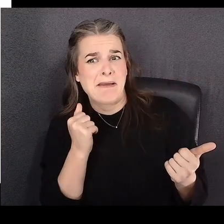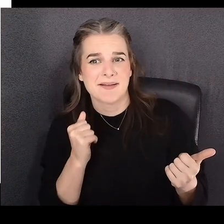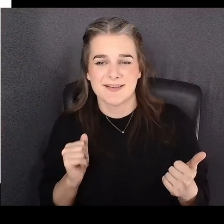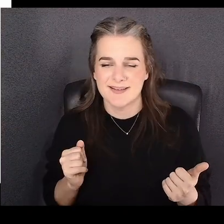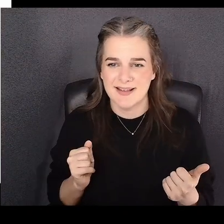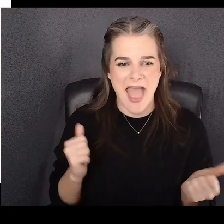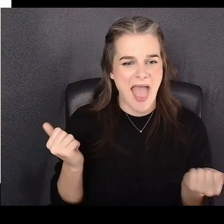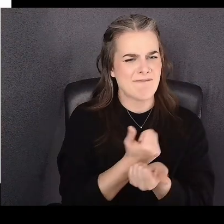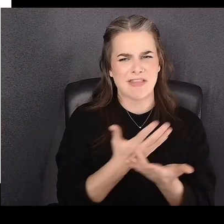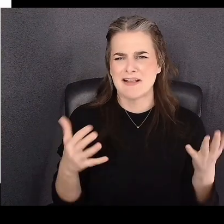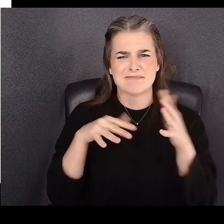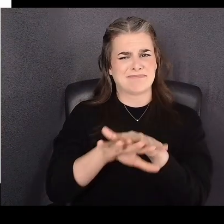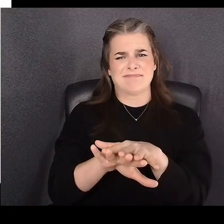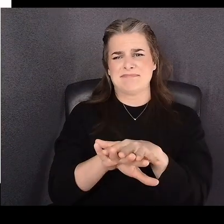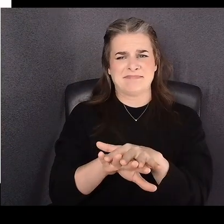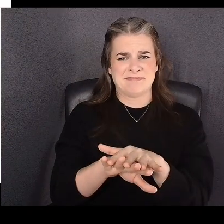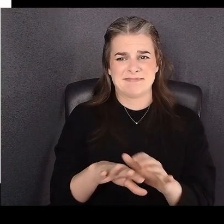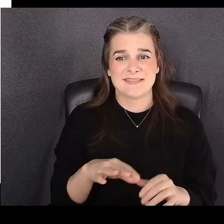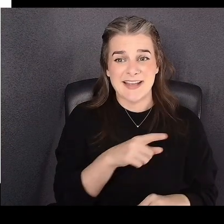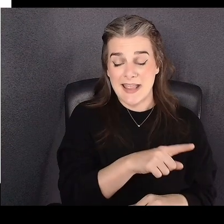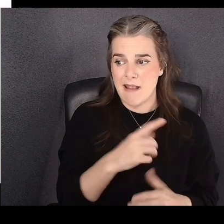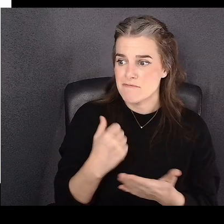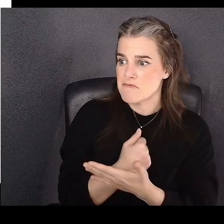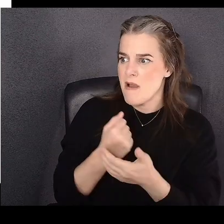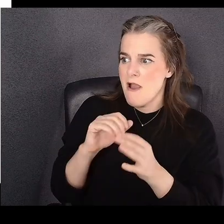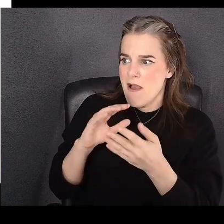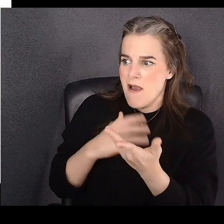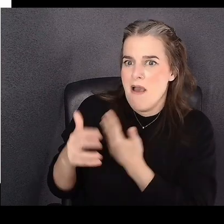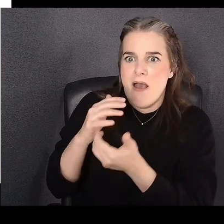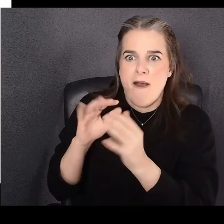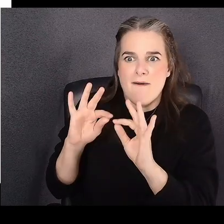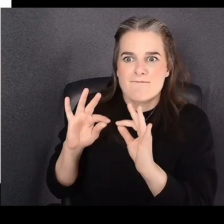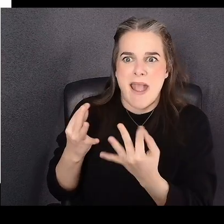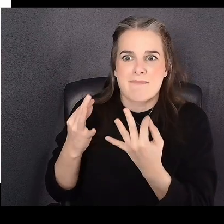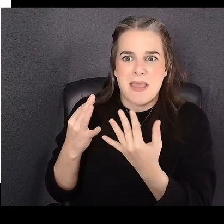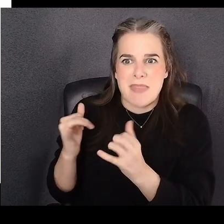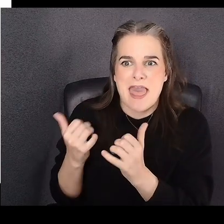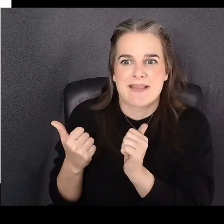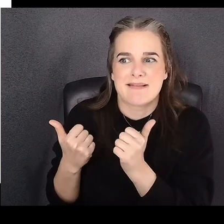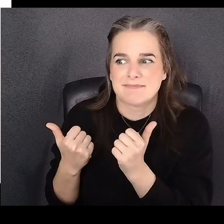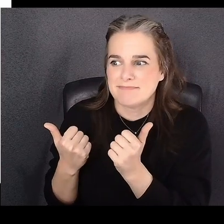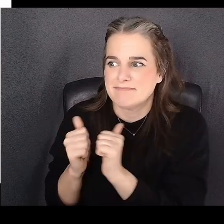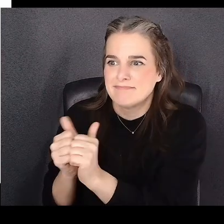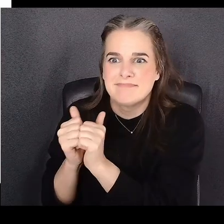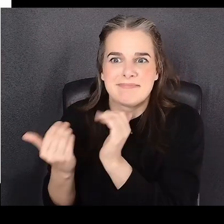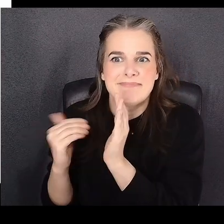it gave him the opportunity to play with his family again, but it also gave him a new skill.